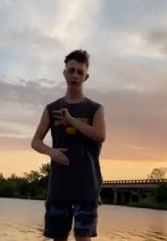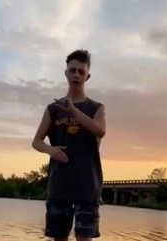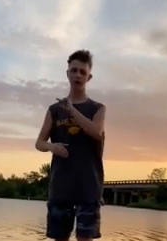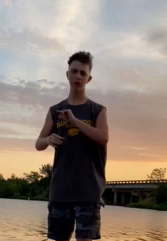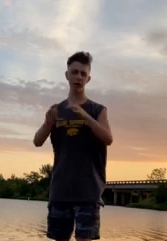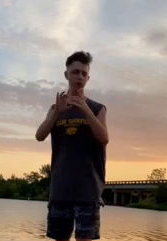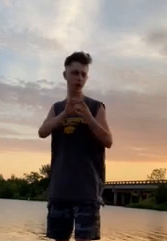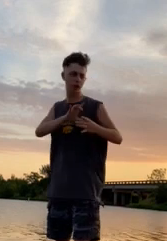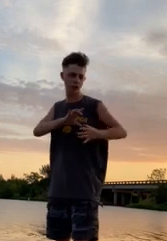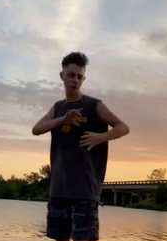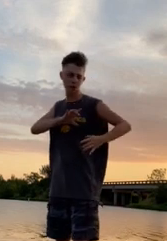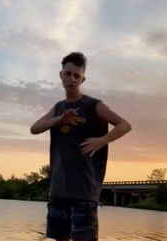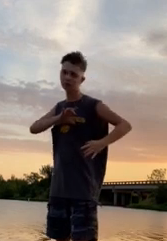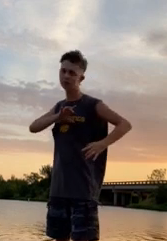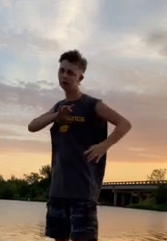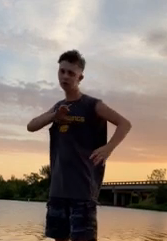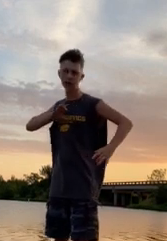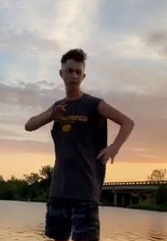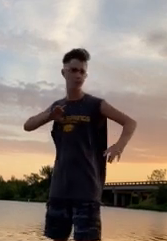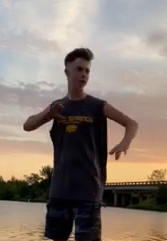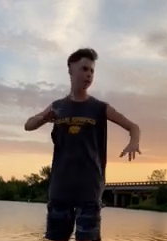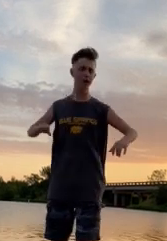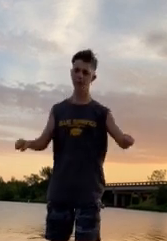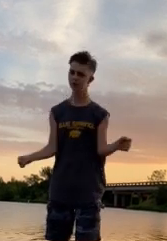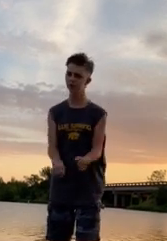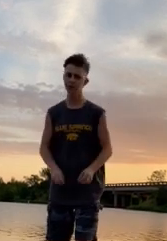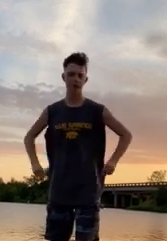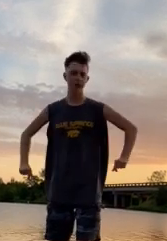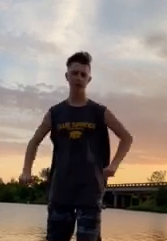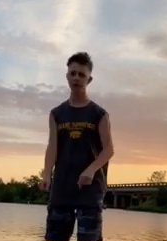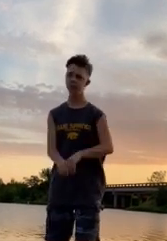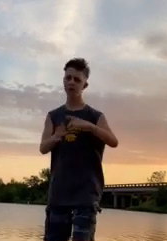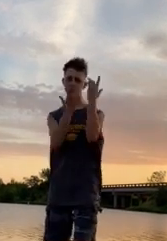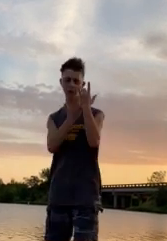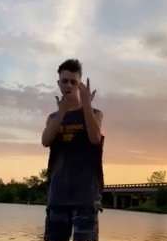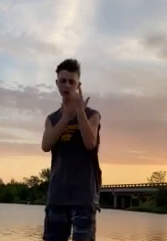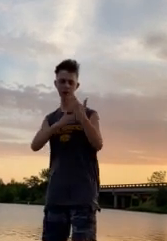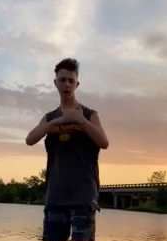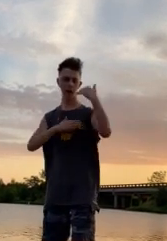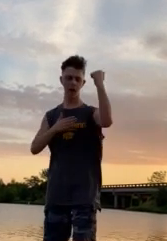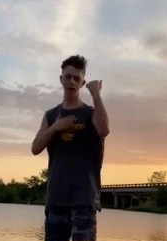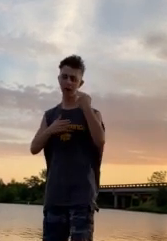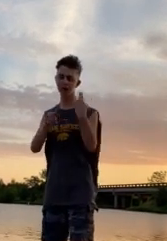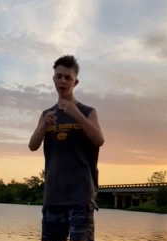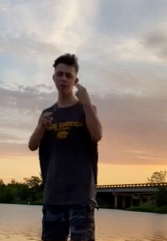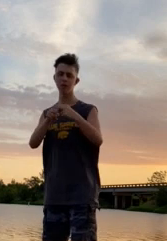Guilt has lost it's grip on me When mercy called my name